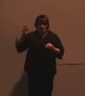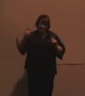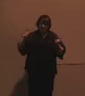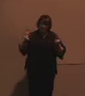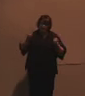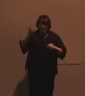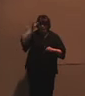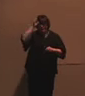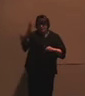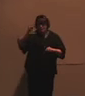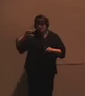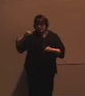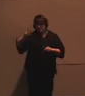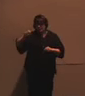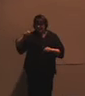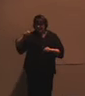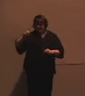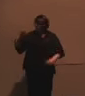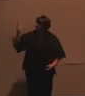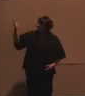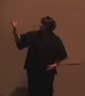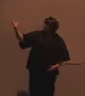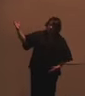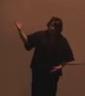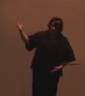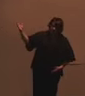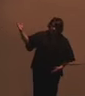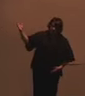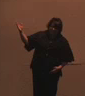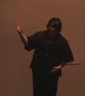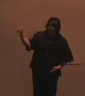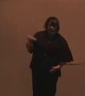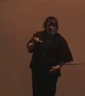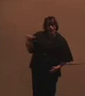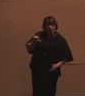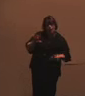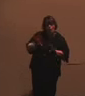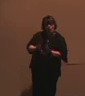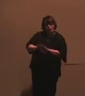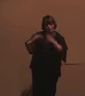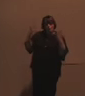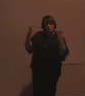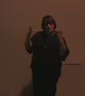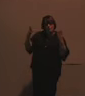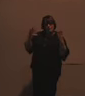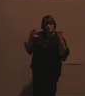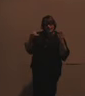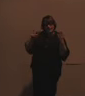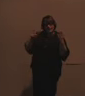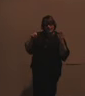So this is not like a cave, but it is an open cave-like space.